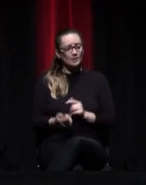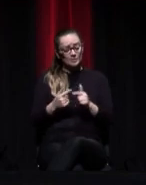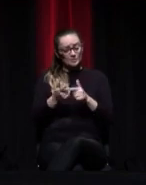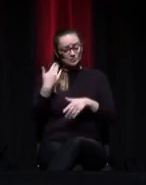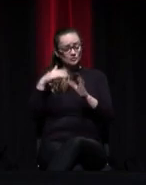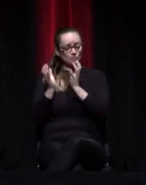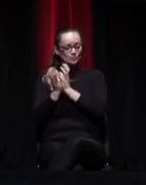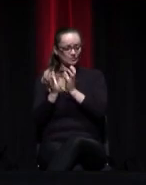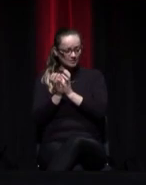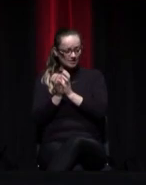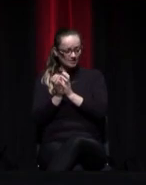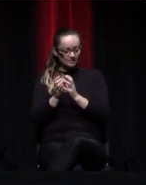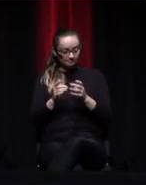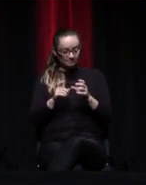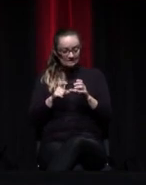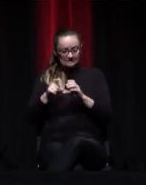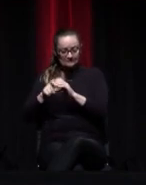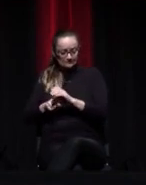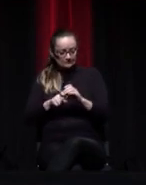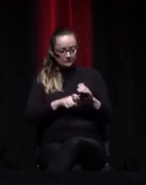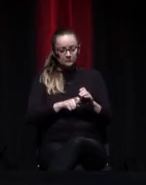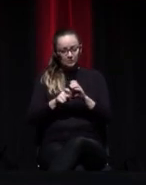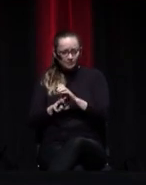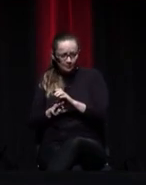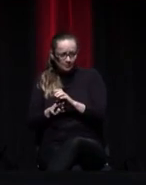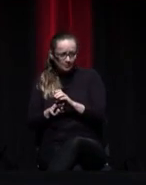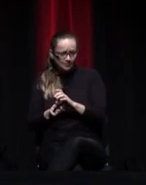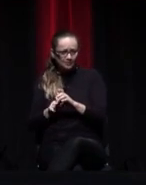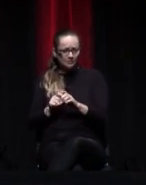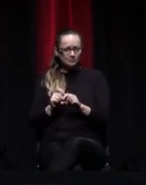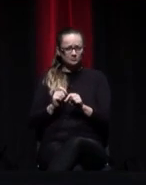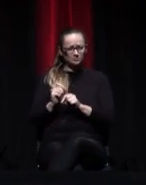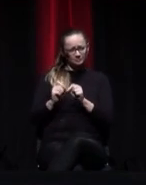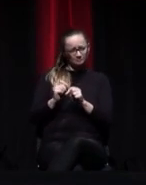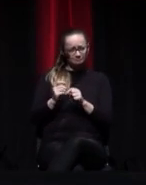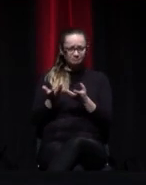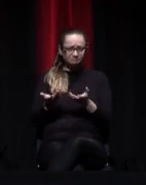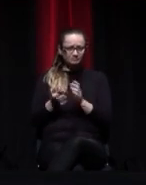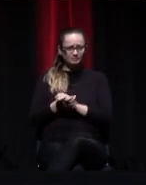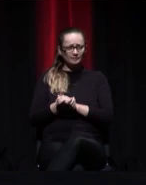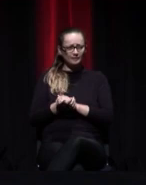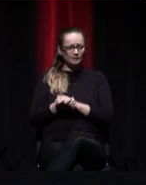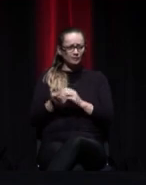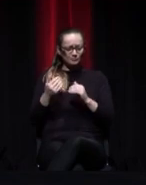that depended on some political abstinence.